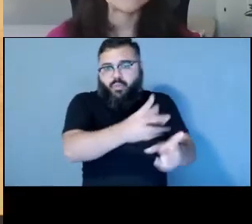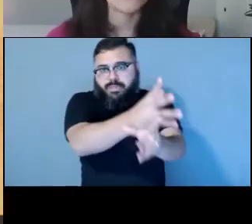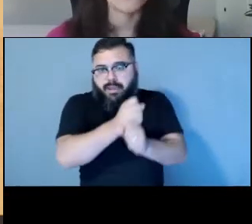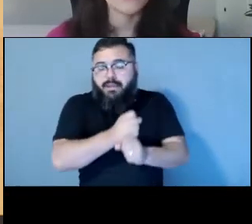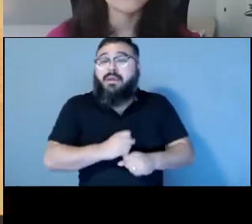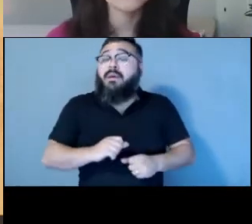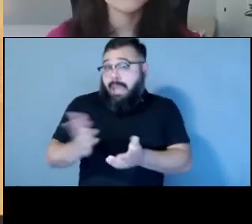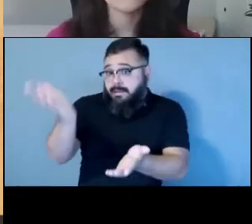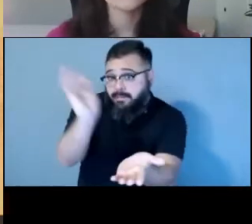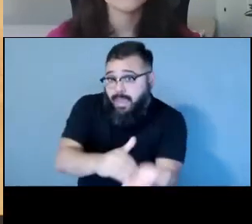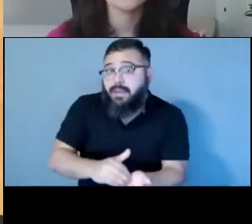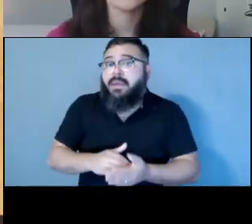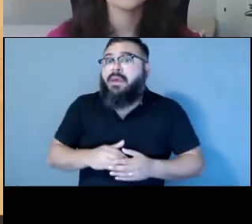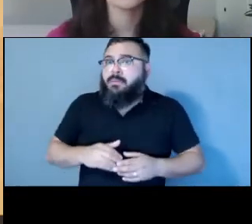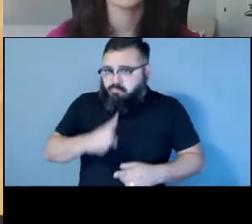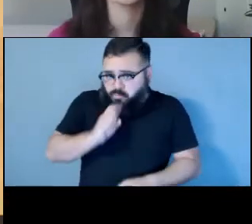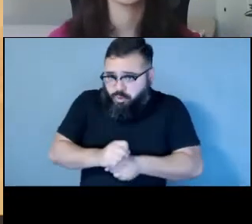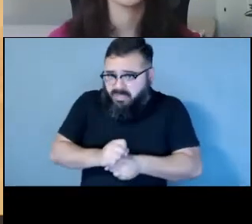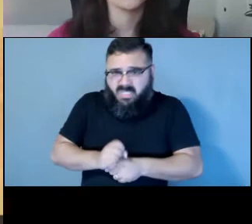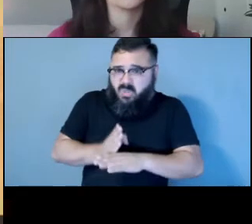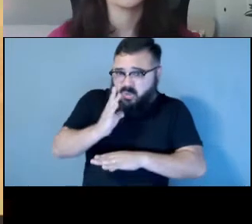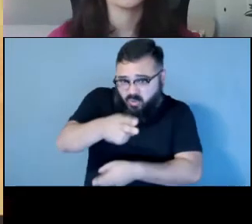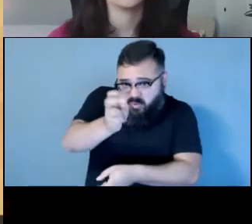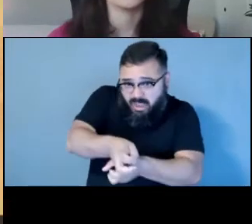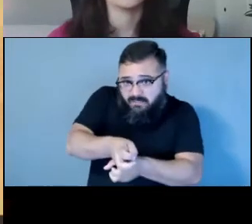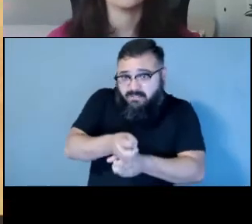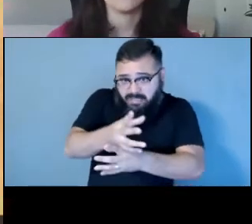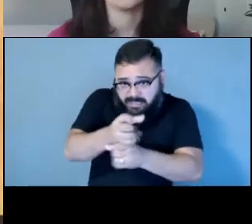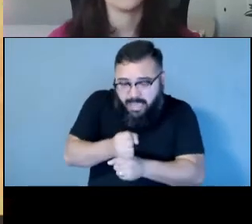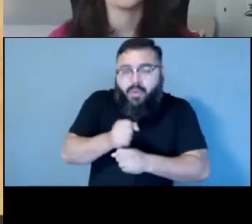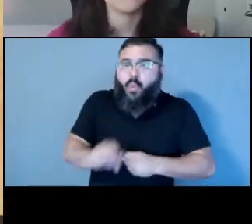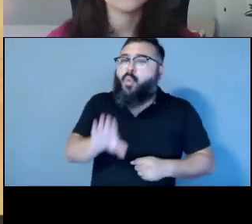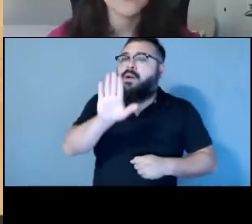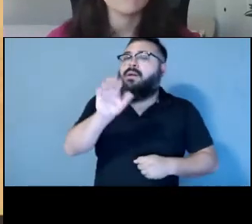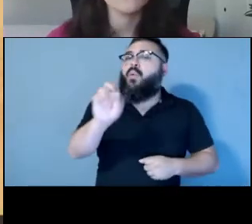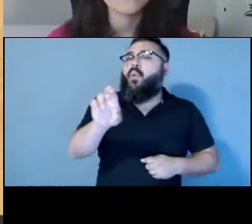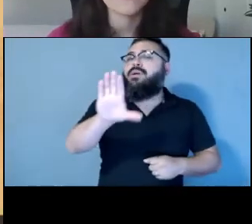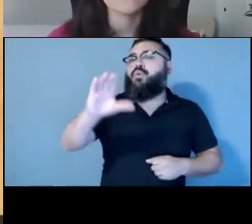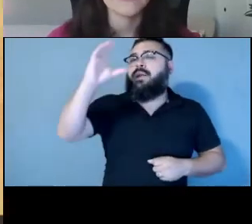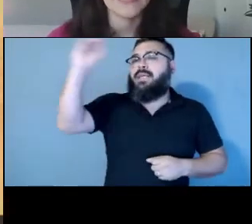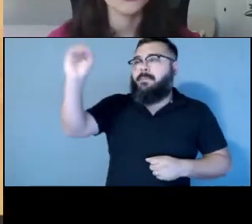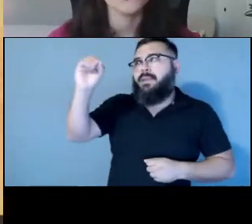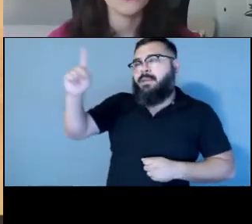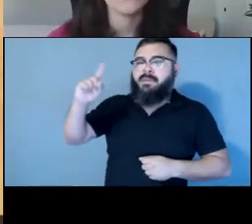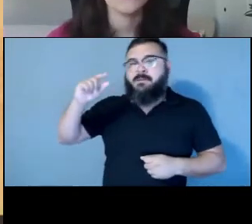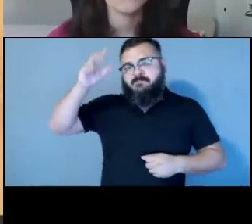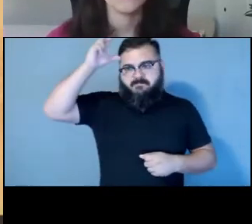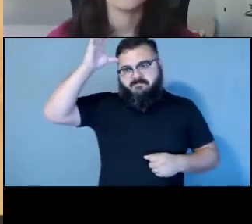is it really too difficult to implement or is your employer just being difficult themselves by saying they can't do it?